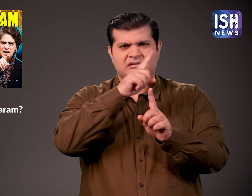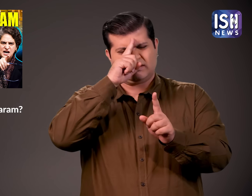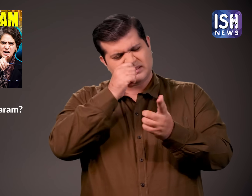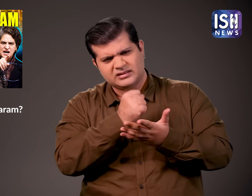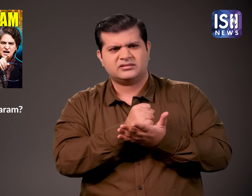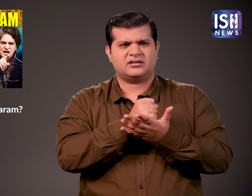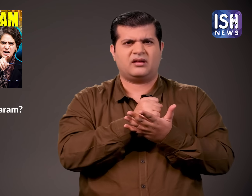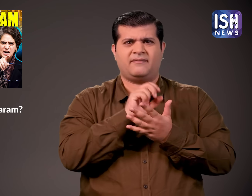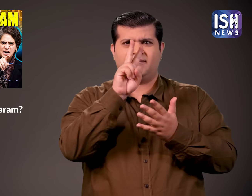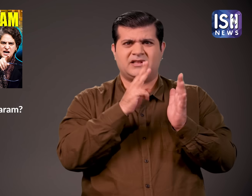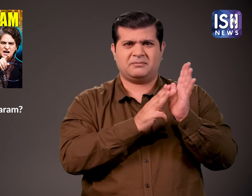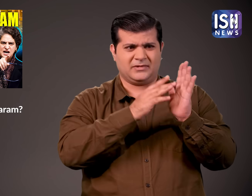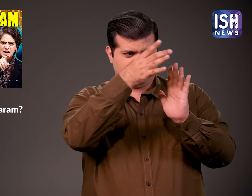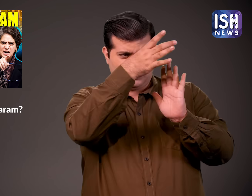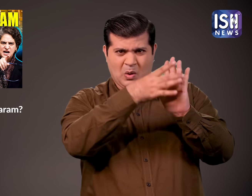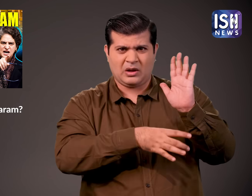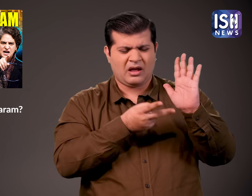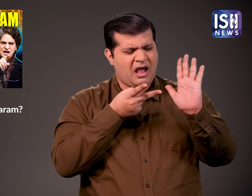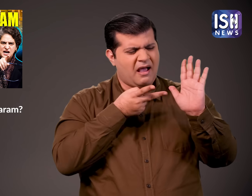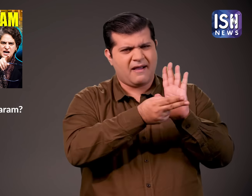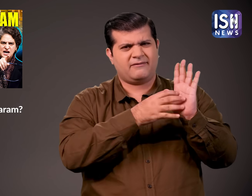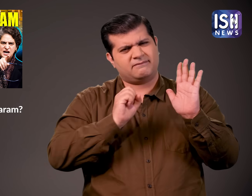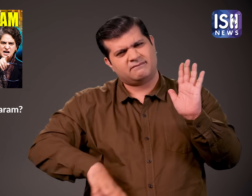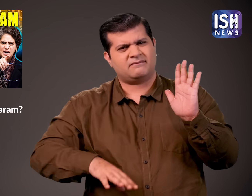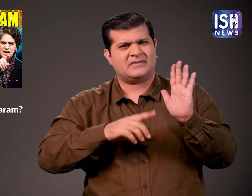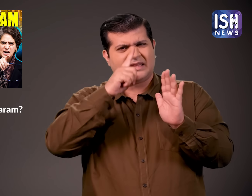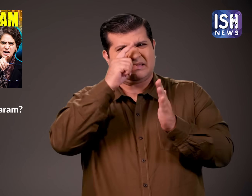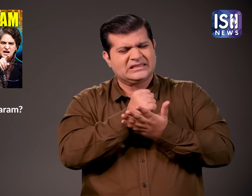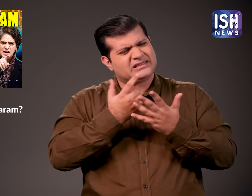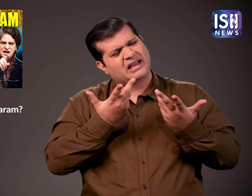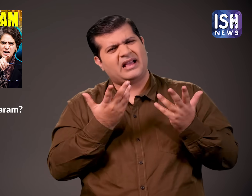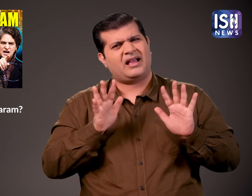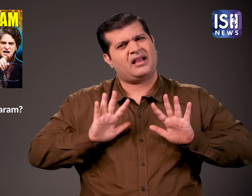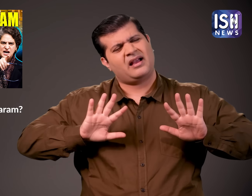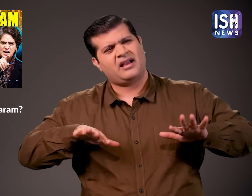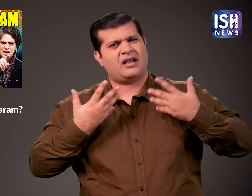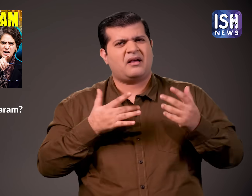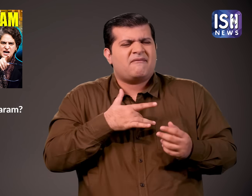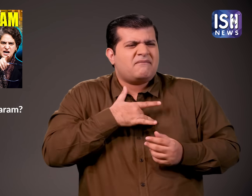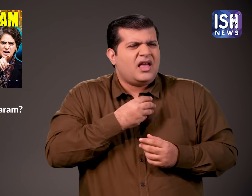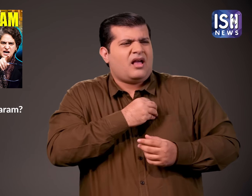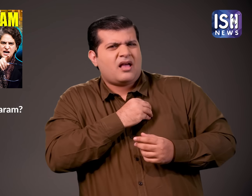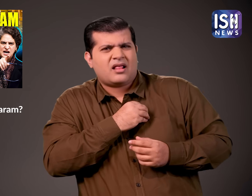the decision to remove certain stanzas from Vande Mataram was not sudden or arbitrary.